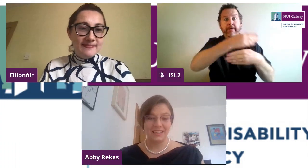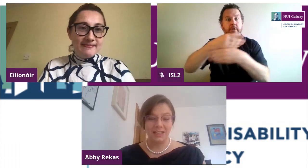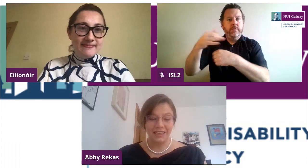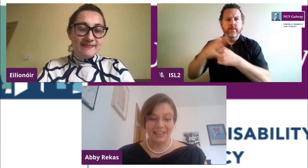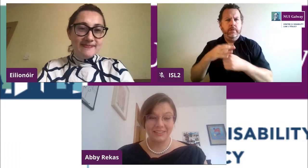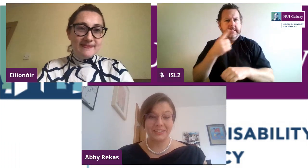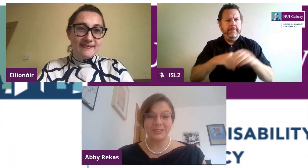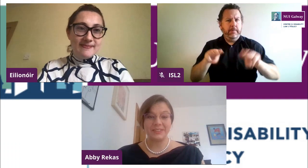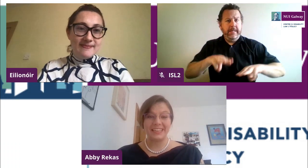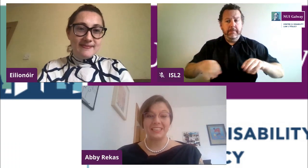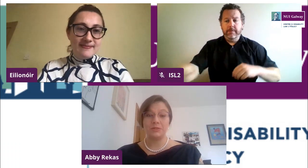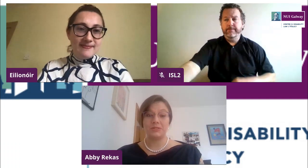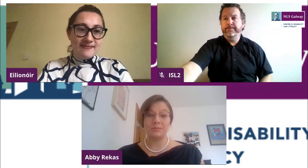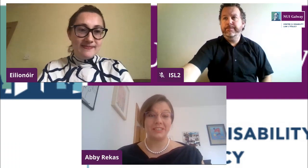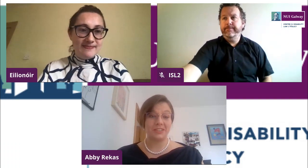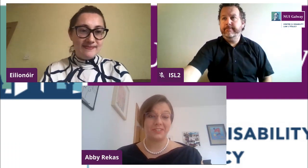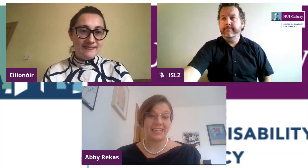Thank you so much for having me on this panel.